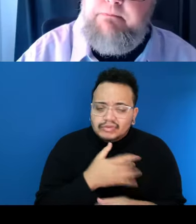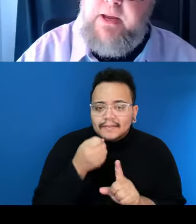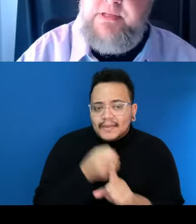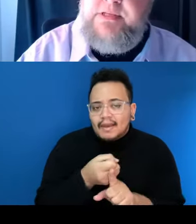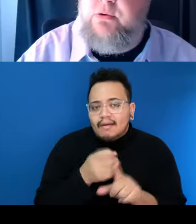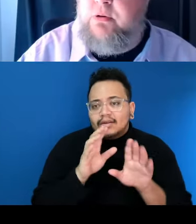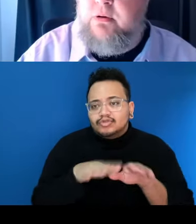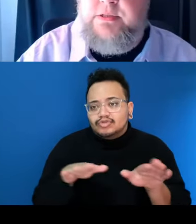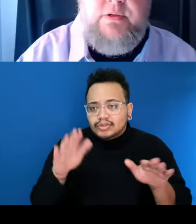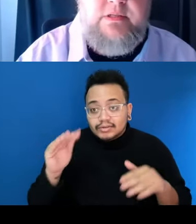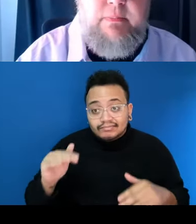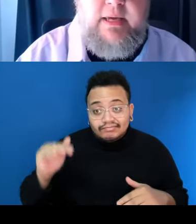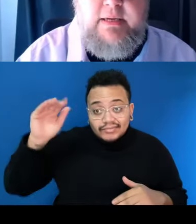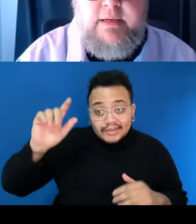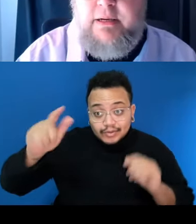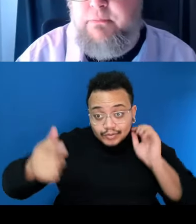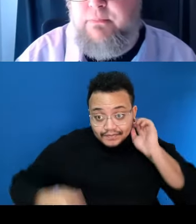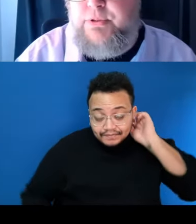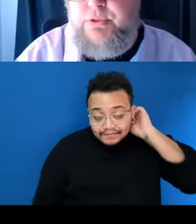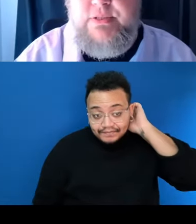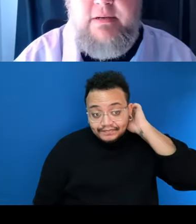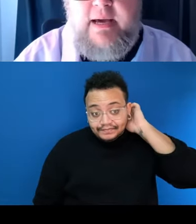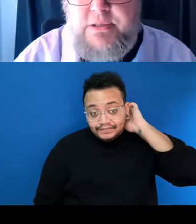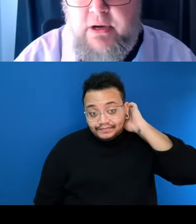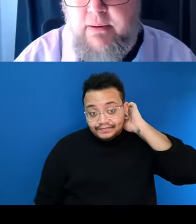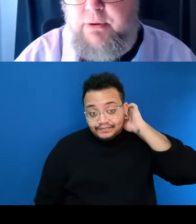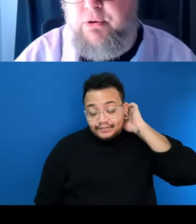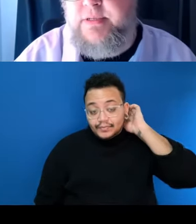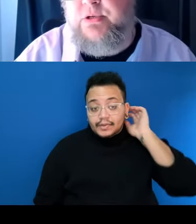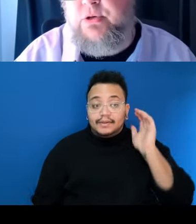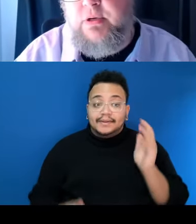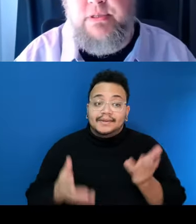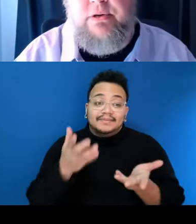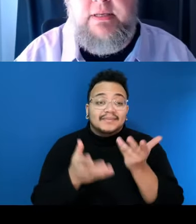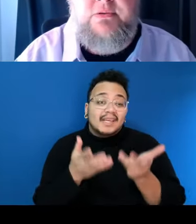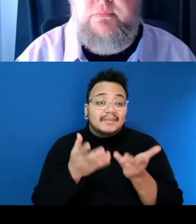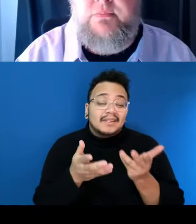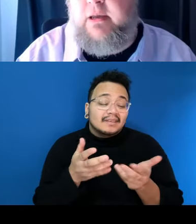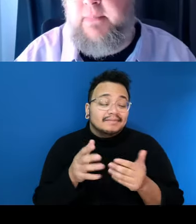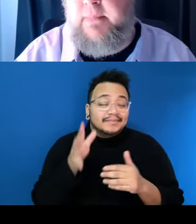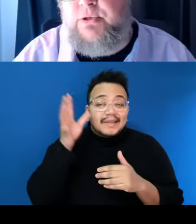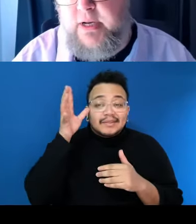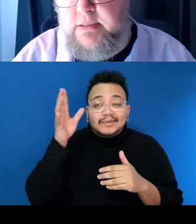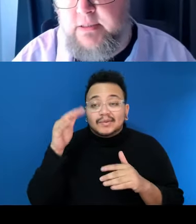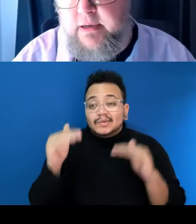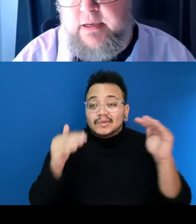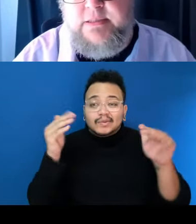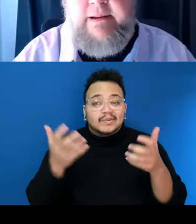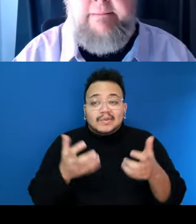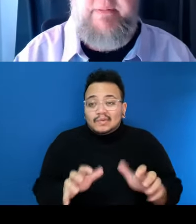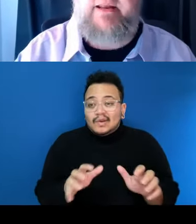parents or adults may choose to not talk about or discourage their kids from talking about their trans identities.